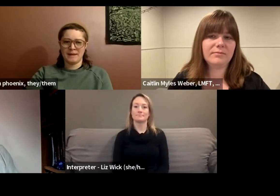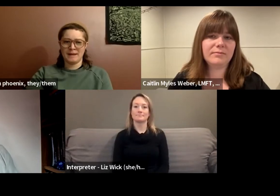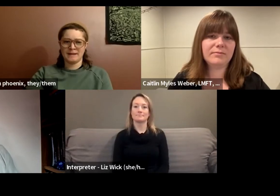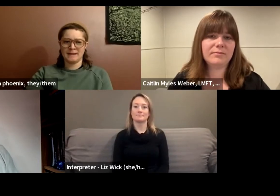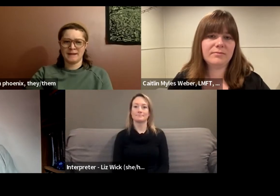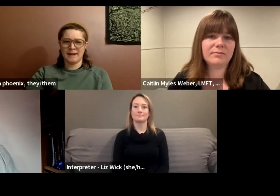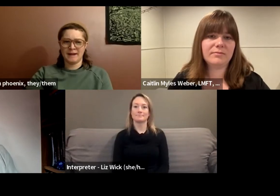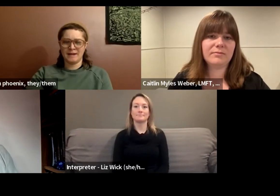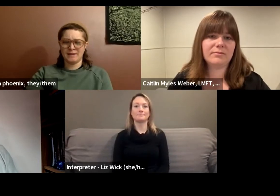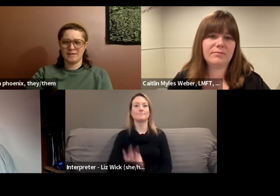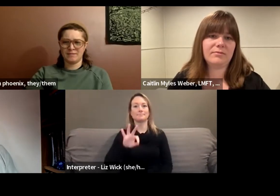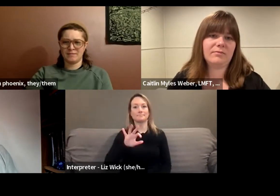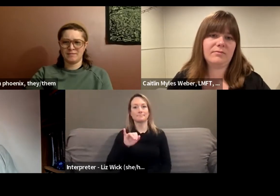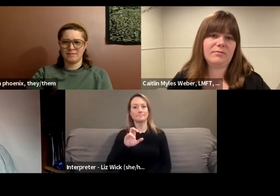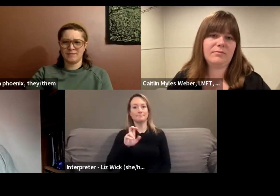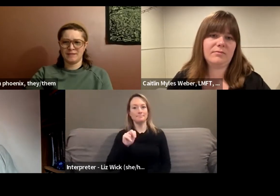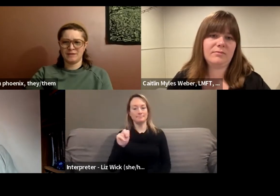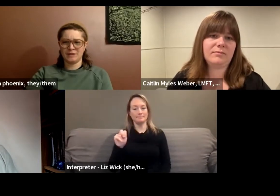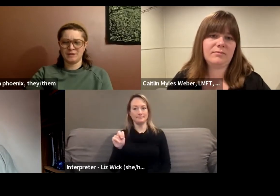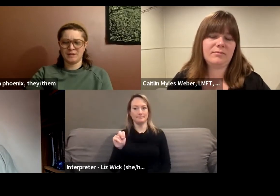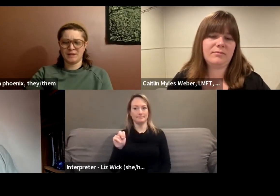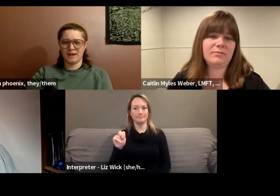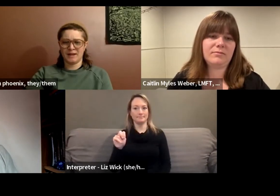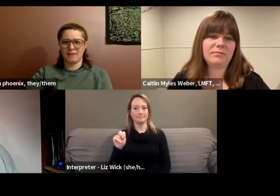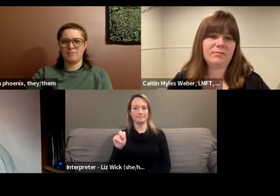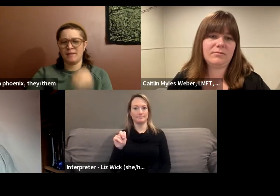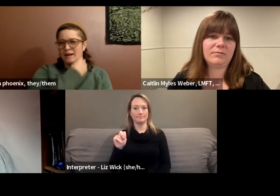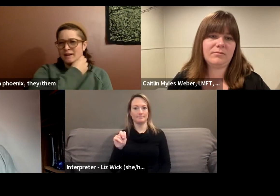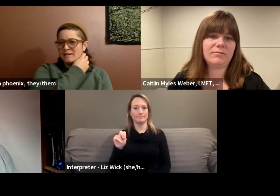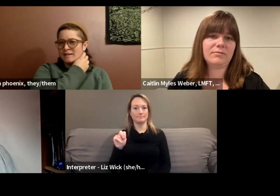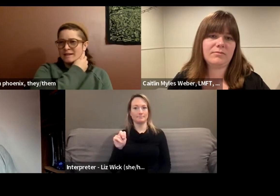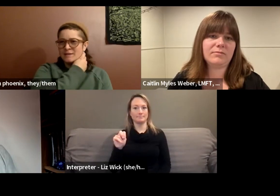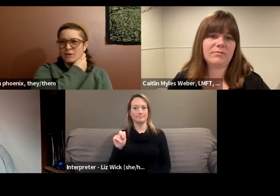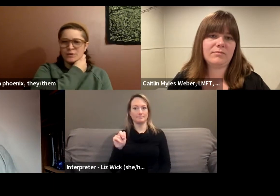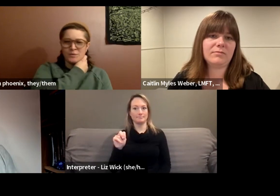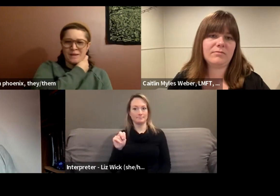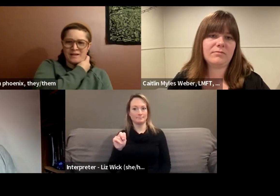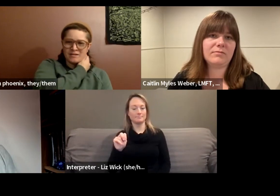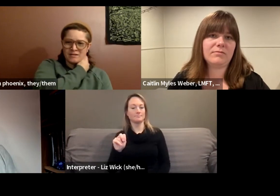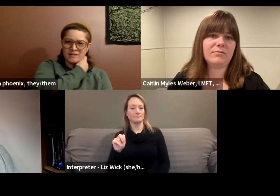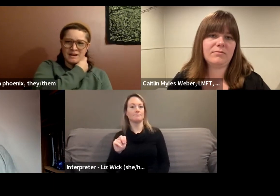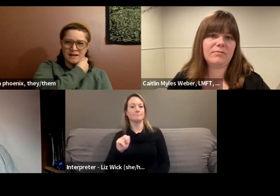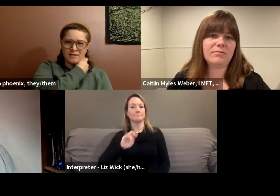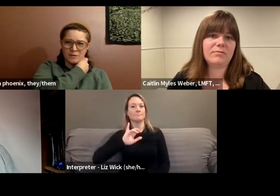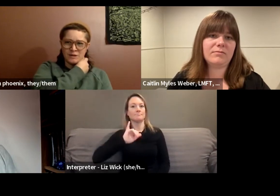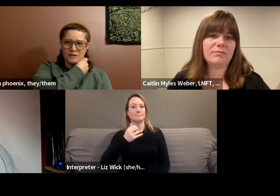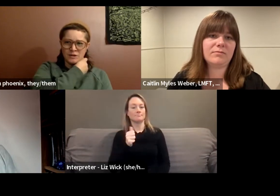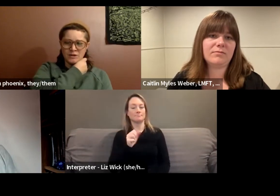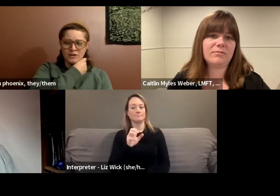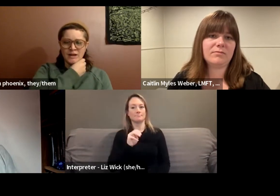I guess I... Thanks, Jasmine. That's also my understanding of the research